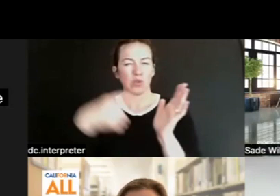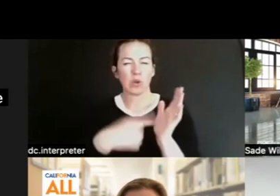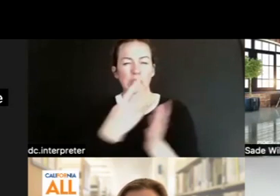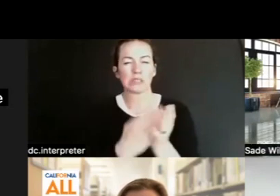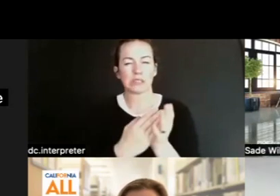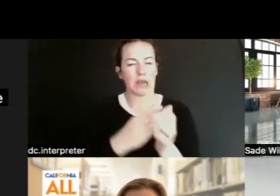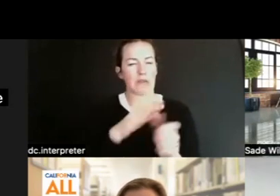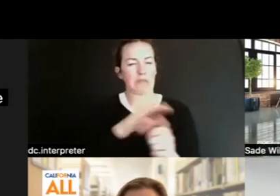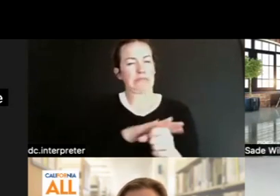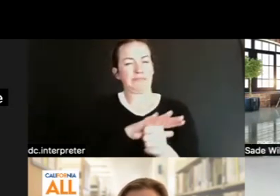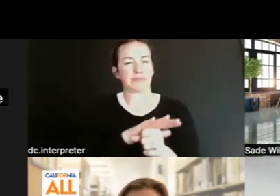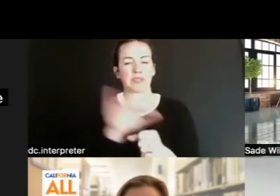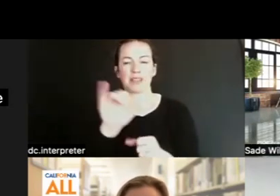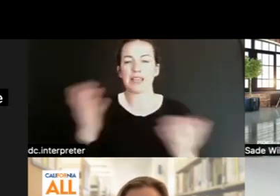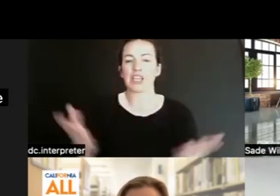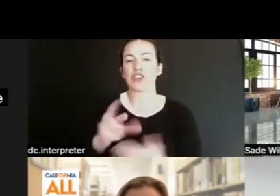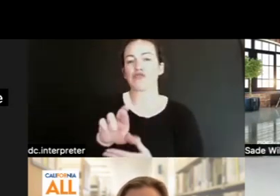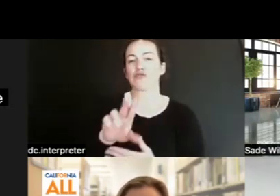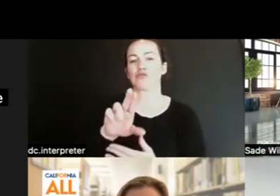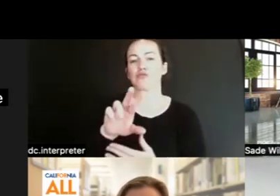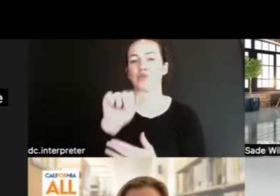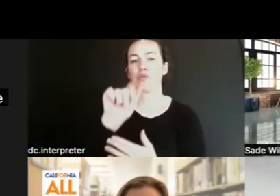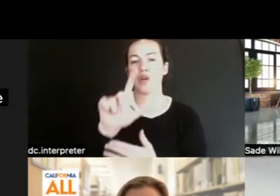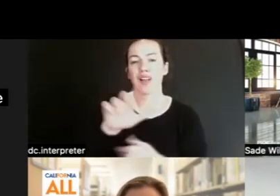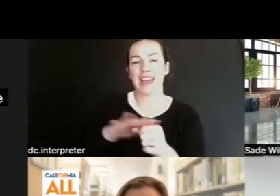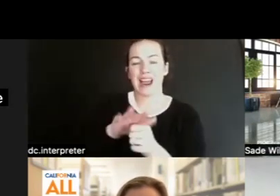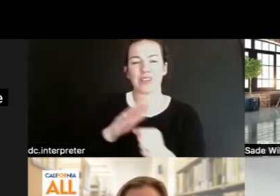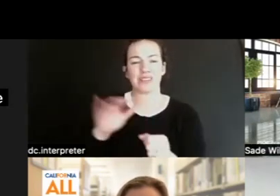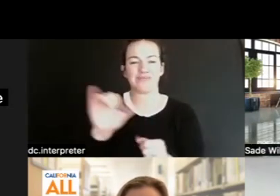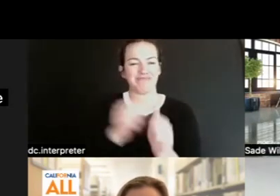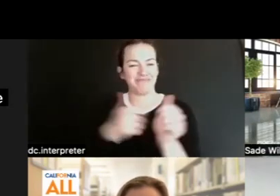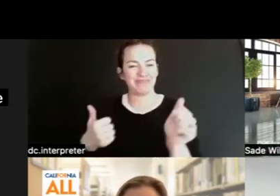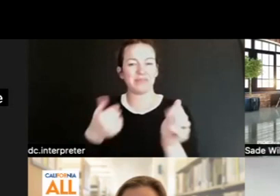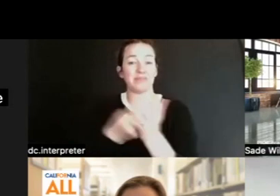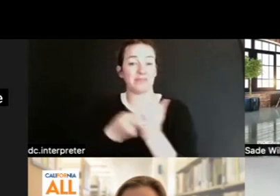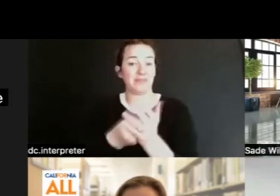especially here in the rural area that were left behind funding was only going to certain major